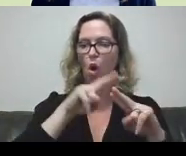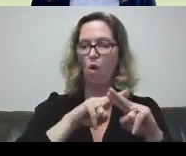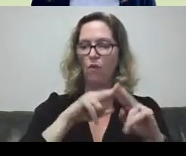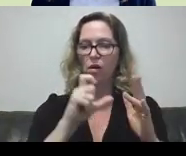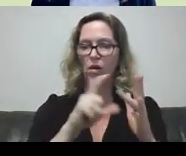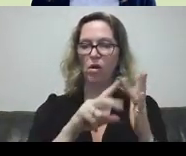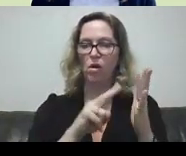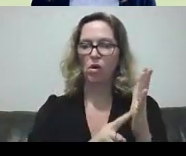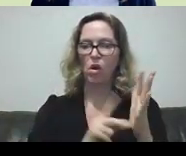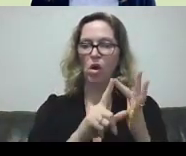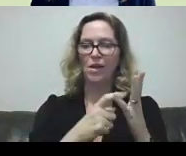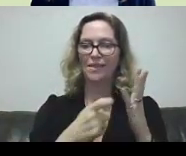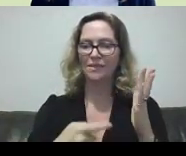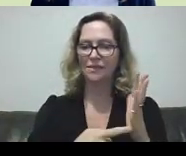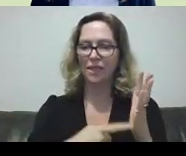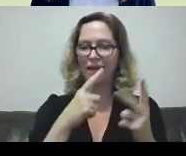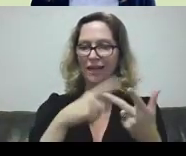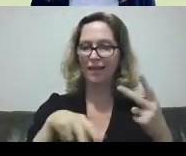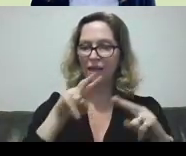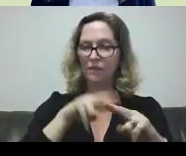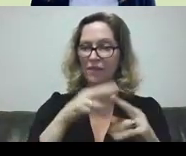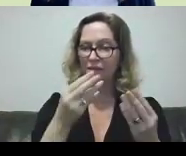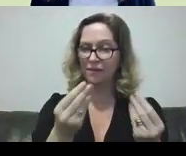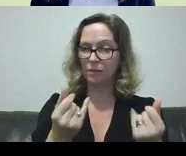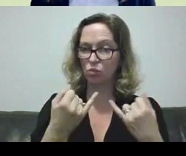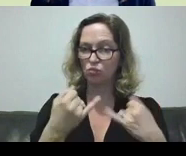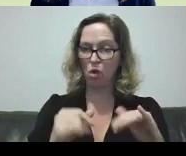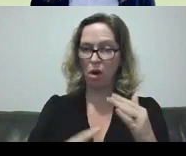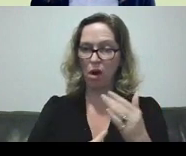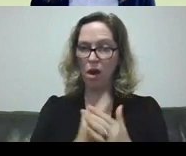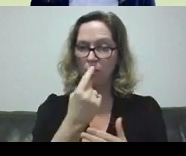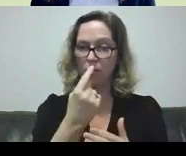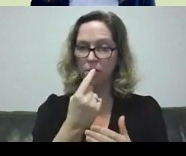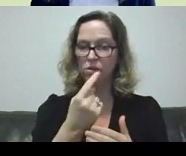check that code of conduct to see if anyone is operating outside the